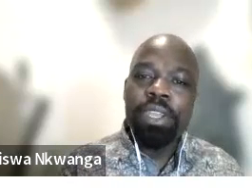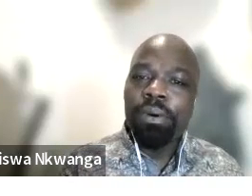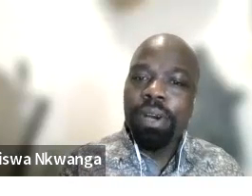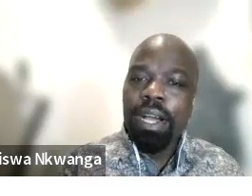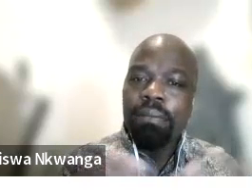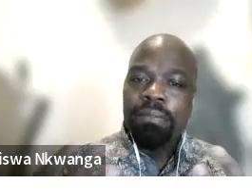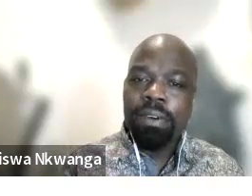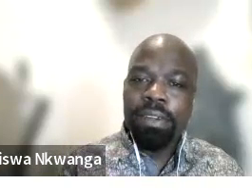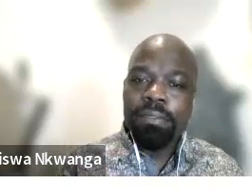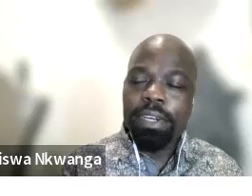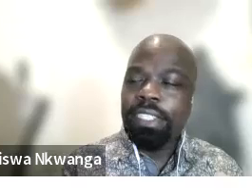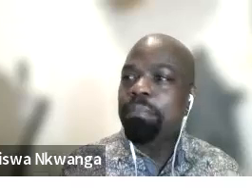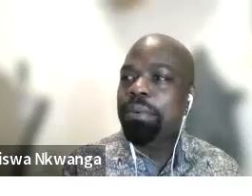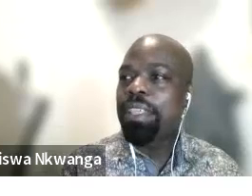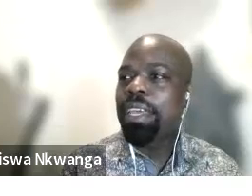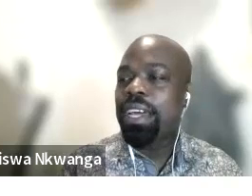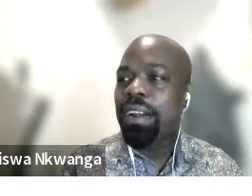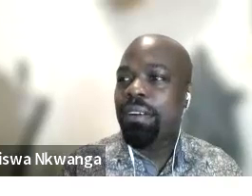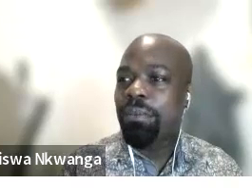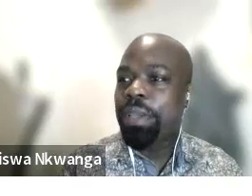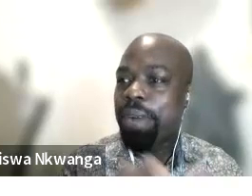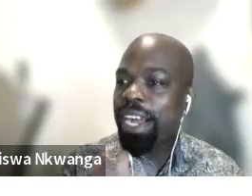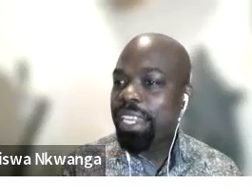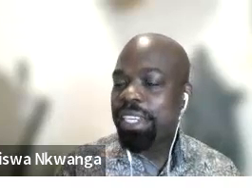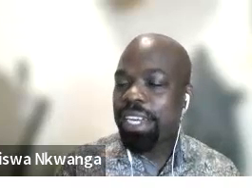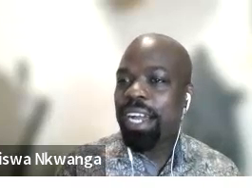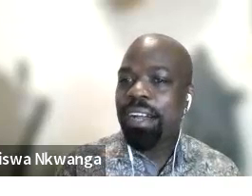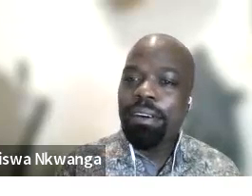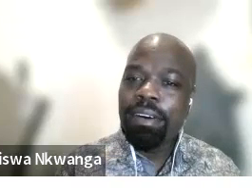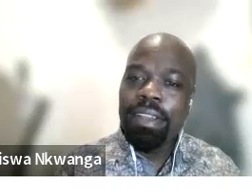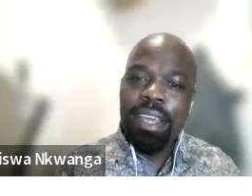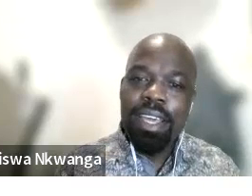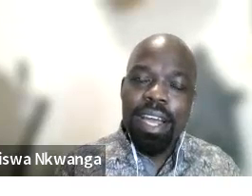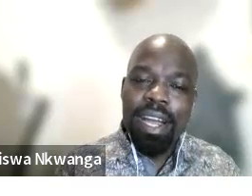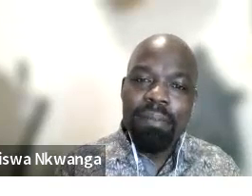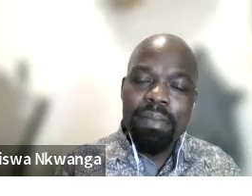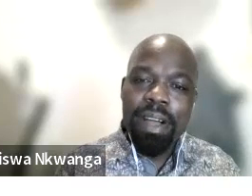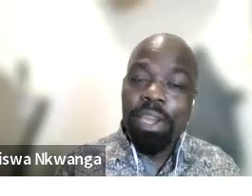We know, for example, that we are behind.